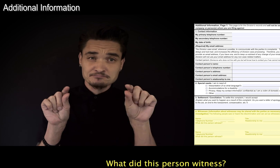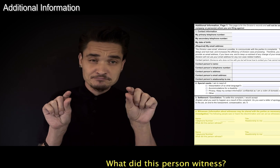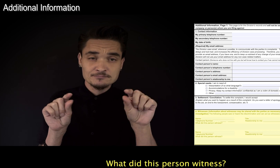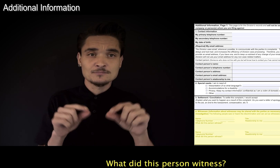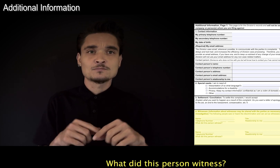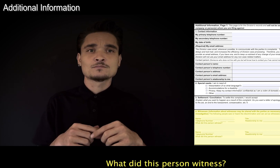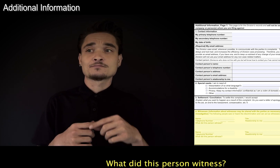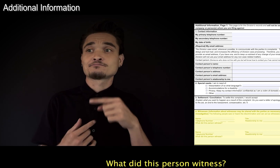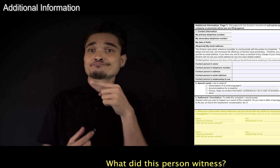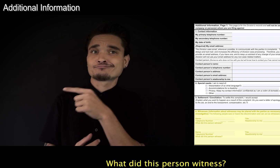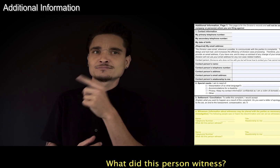What did this person witness?